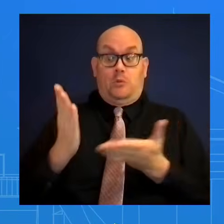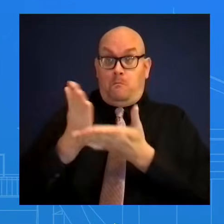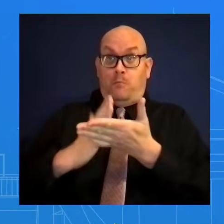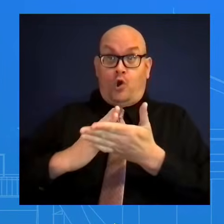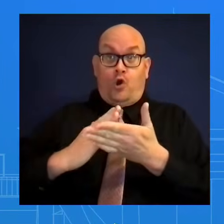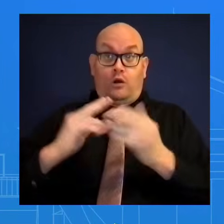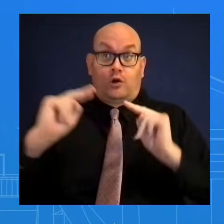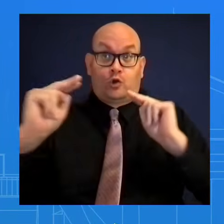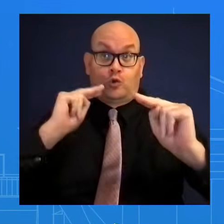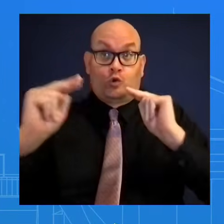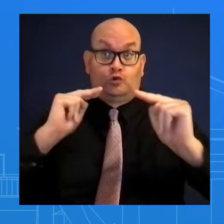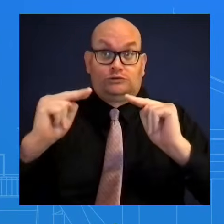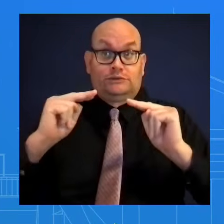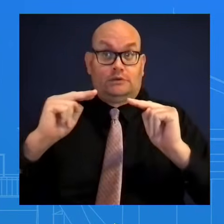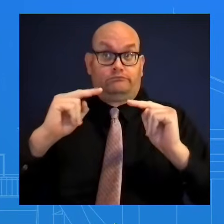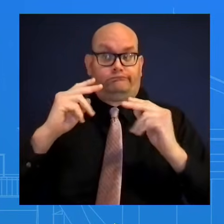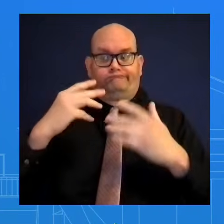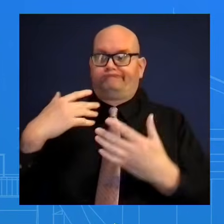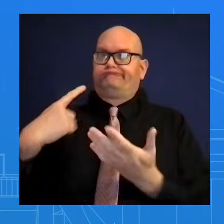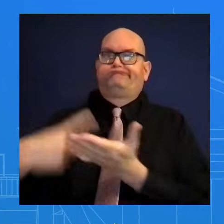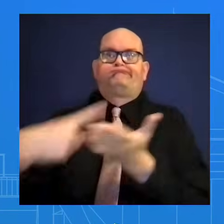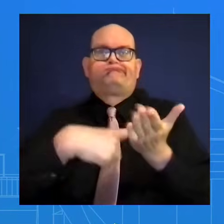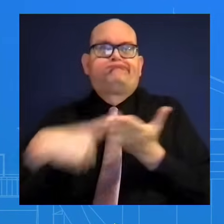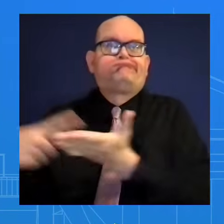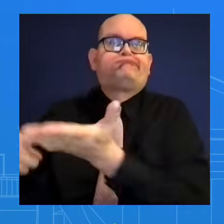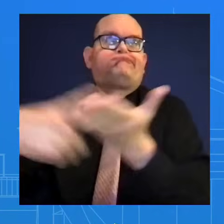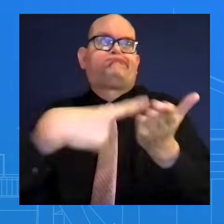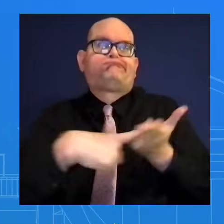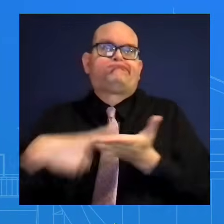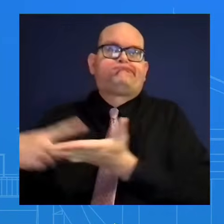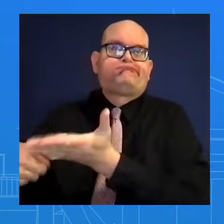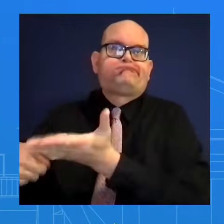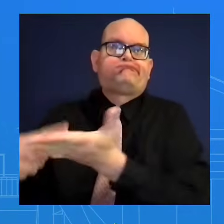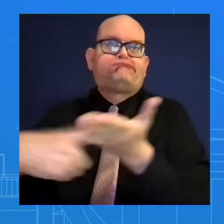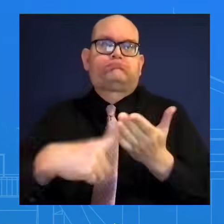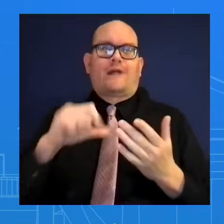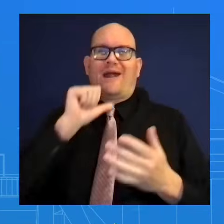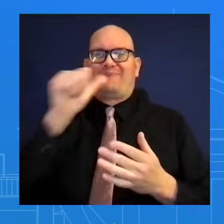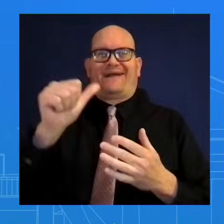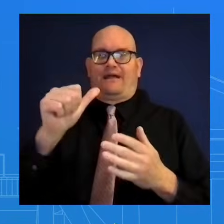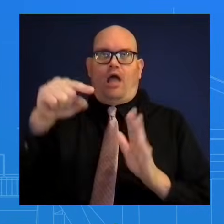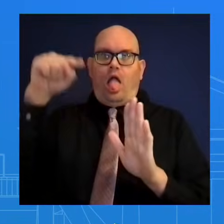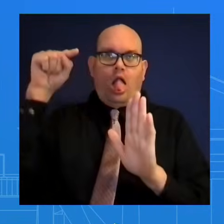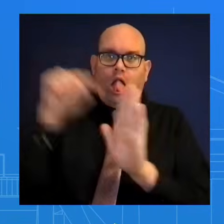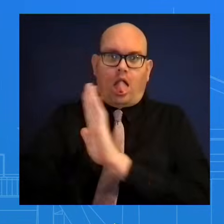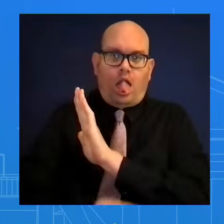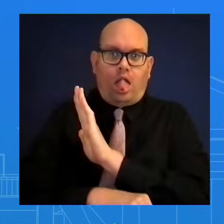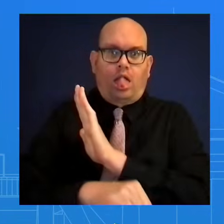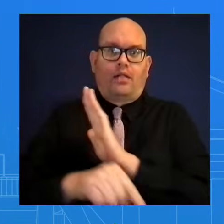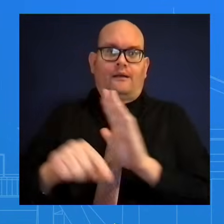Certainly not going to go in depth into what was discussed. What I can say and will share is that --